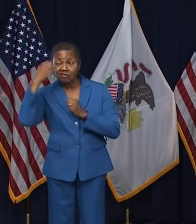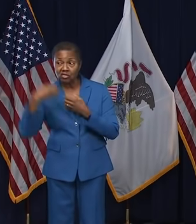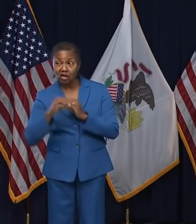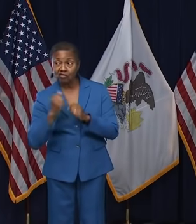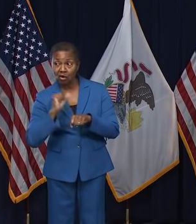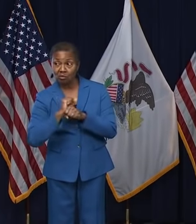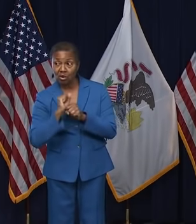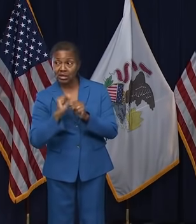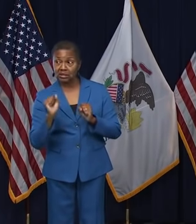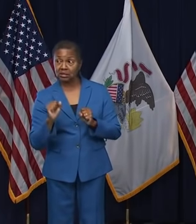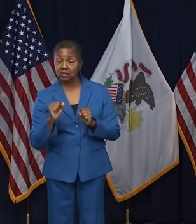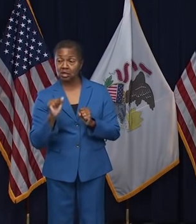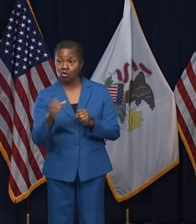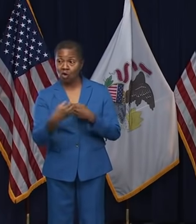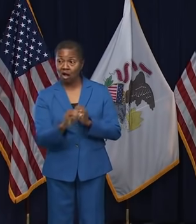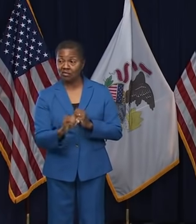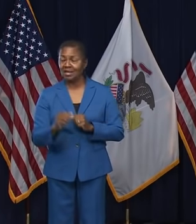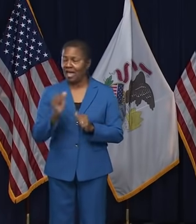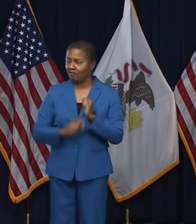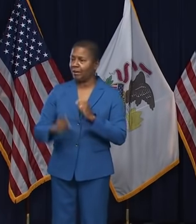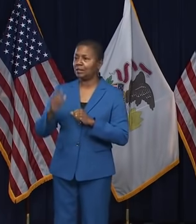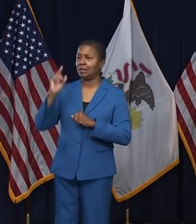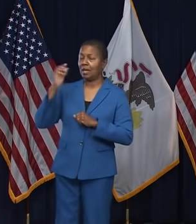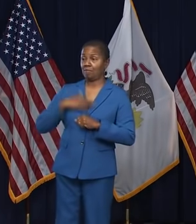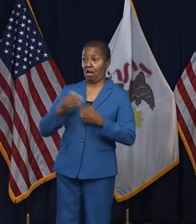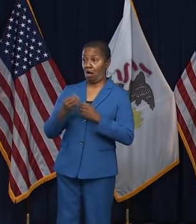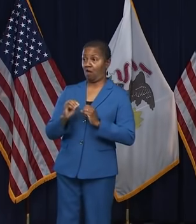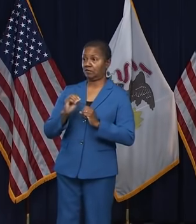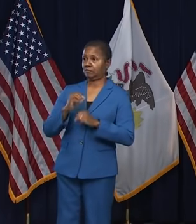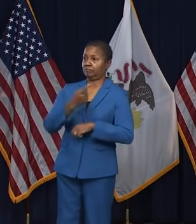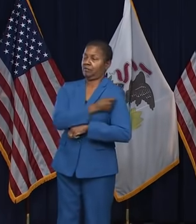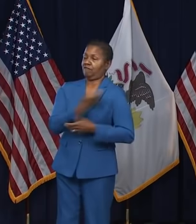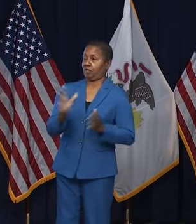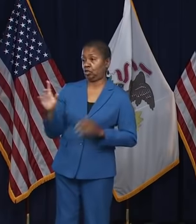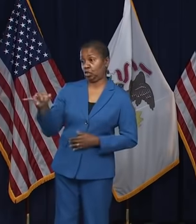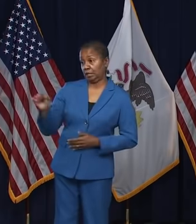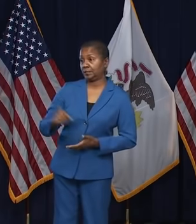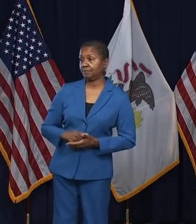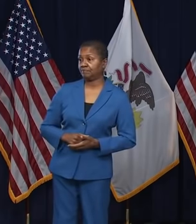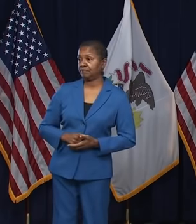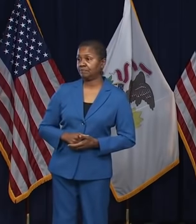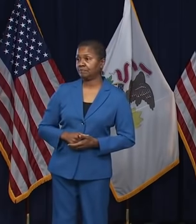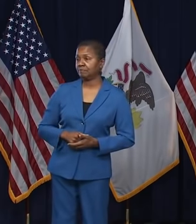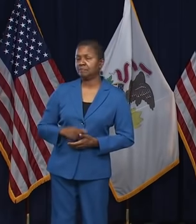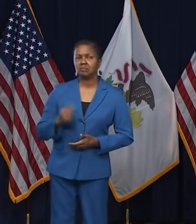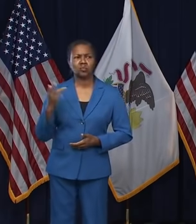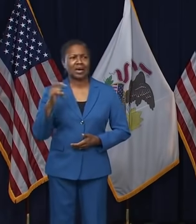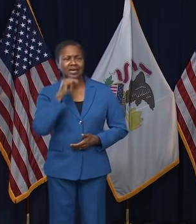offered up those ideas The government Who is in the